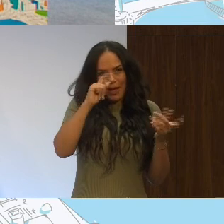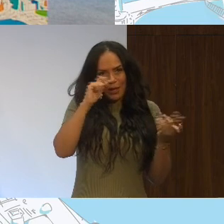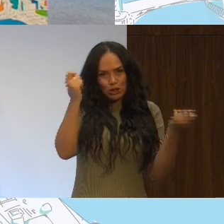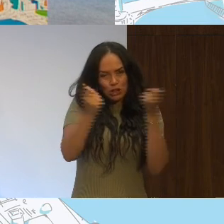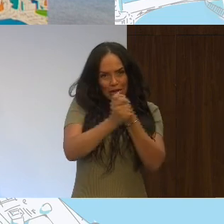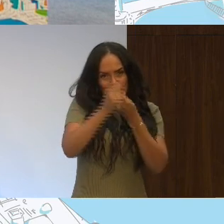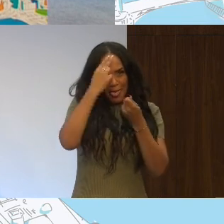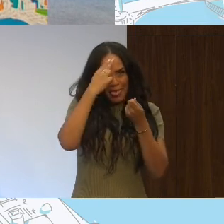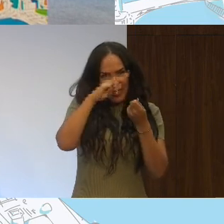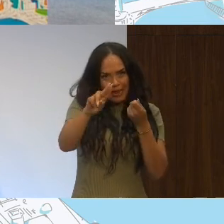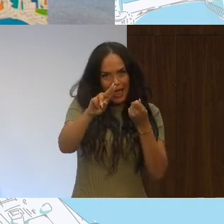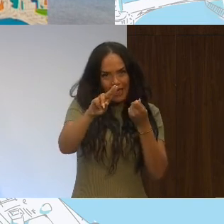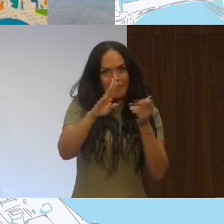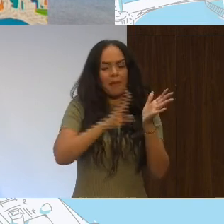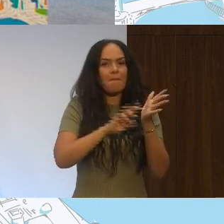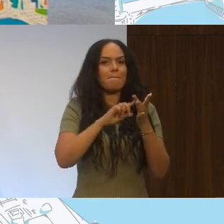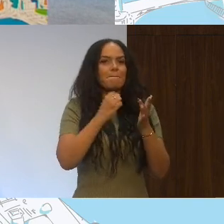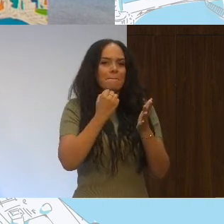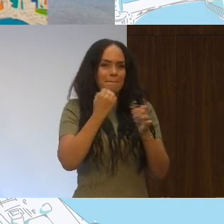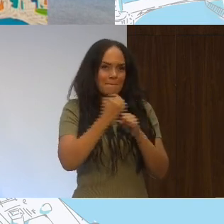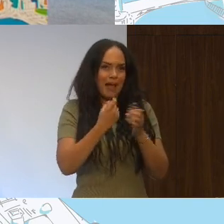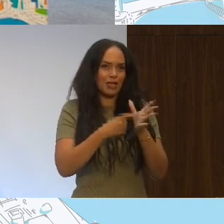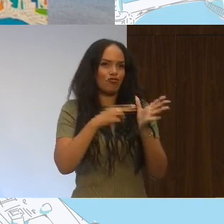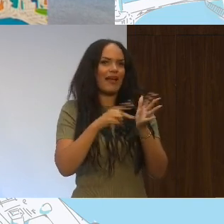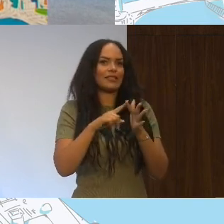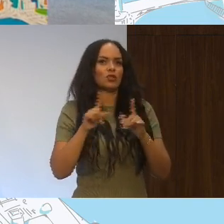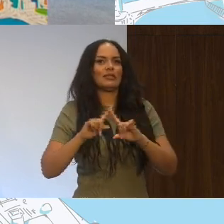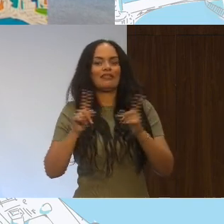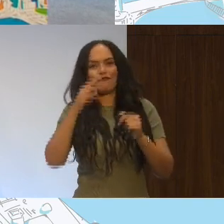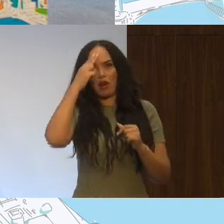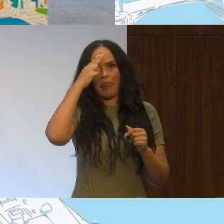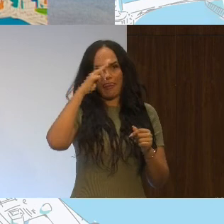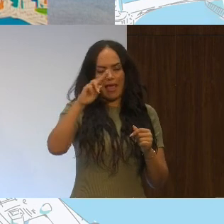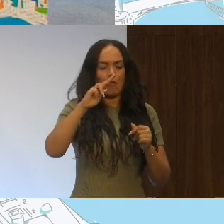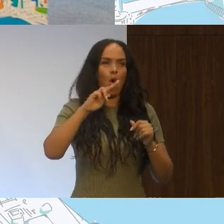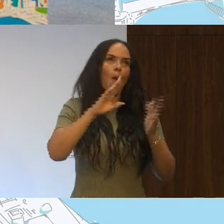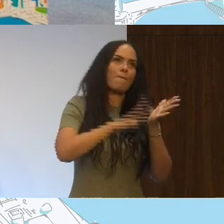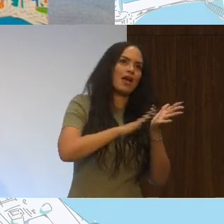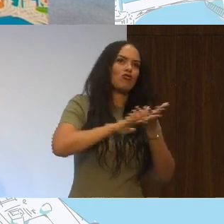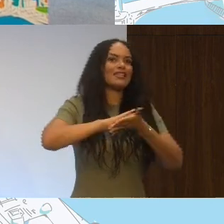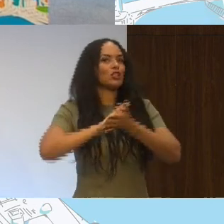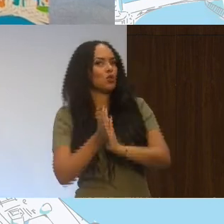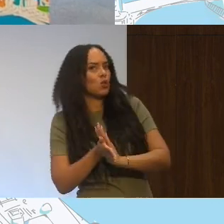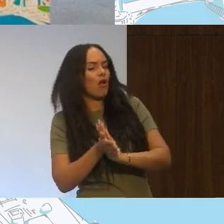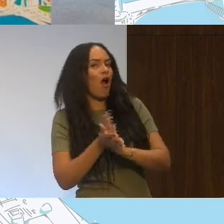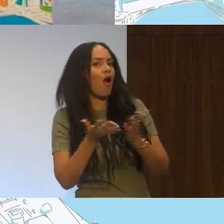to calcitonin, migraine or calcitonin disorder? Thank you for these things